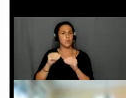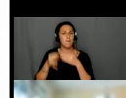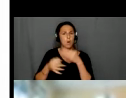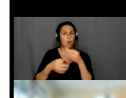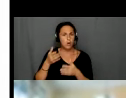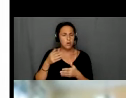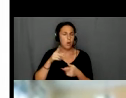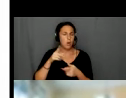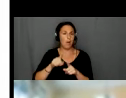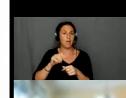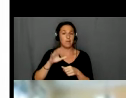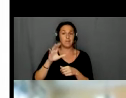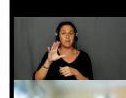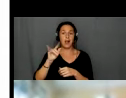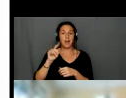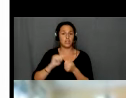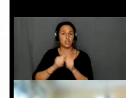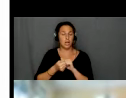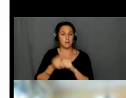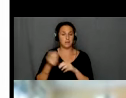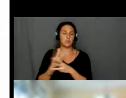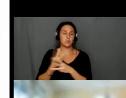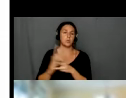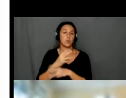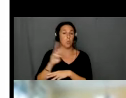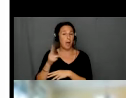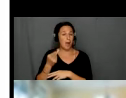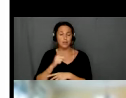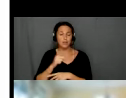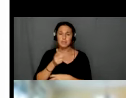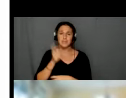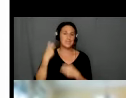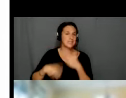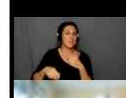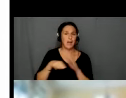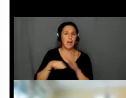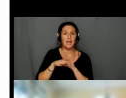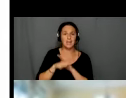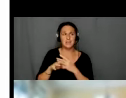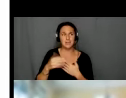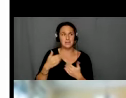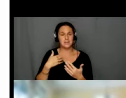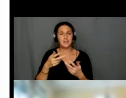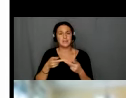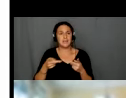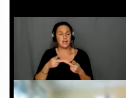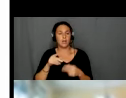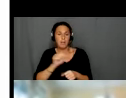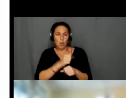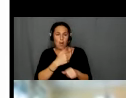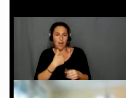warehouses are very, you know, difficult to access settings where the employer has a lot of control and so unless workers,